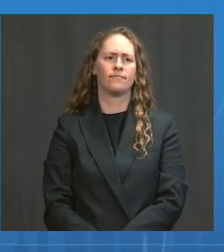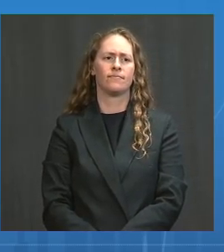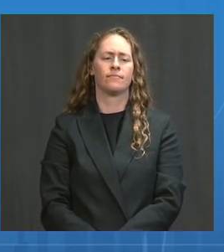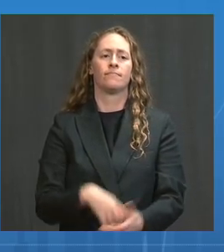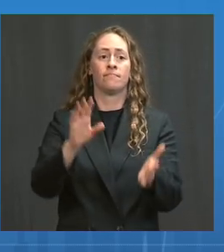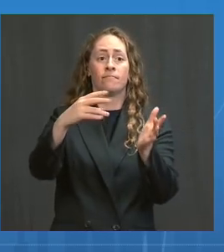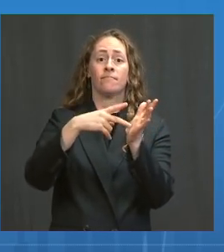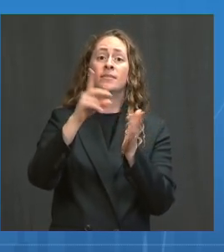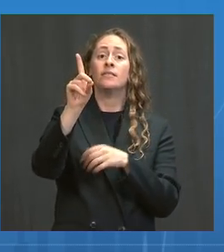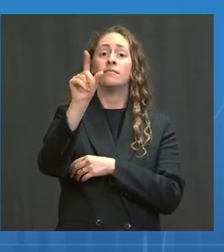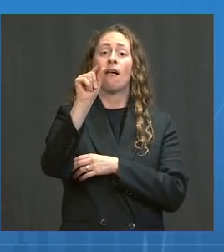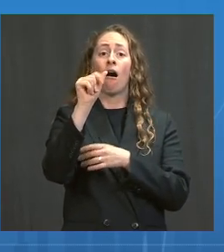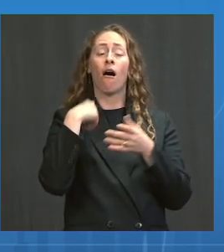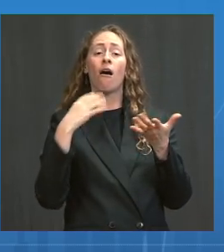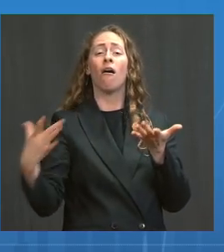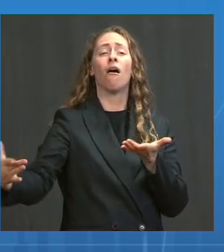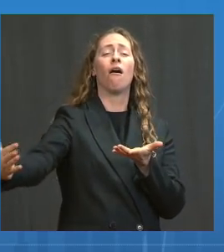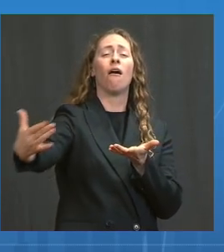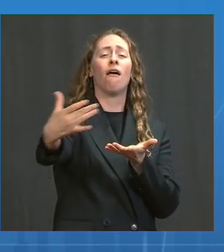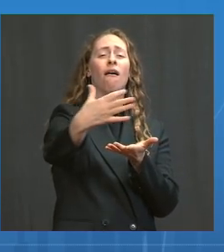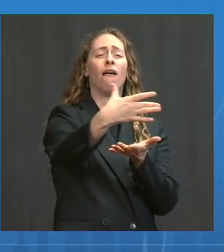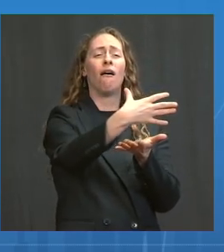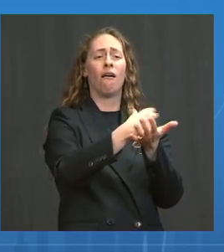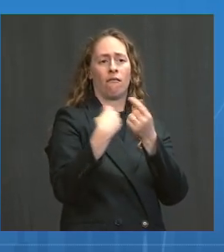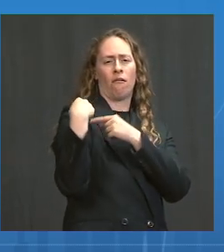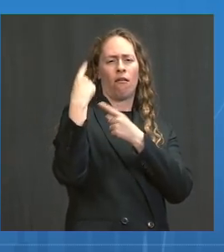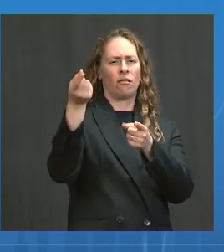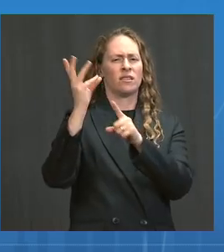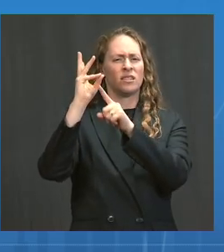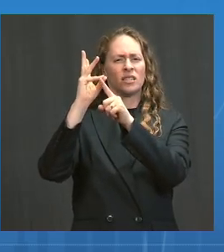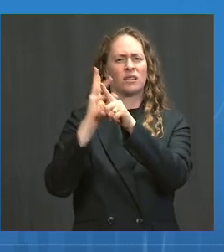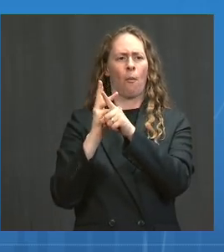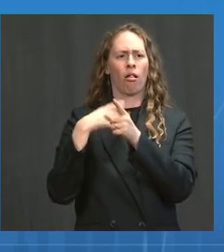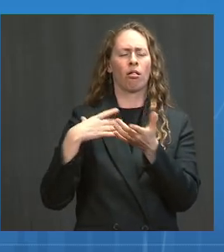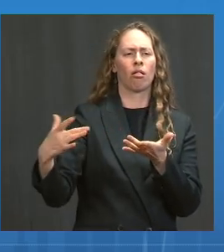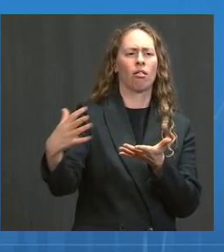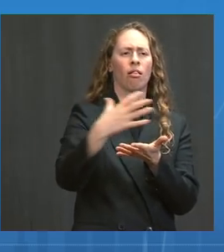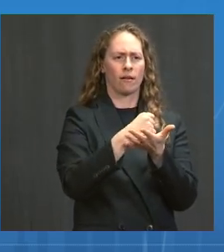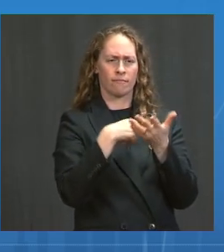over the last six months suggest 99.5 percent of deaths